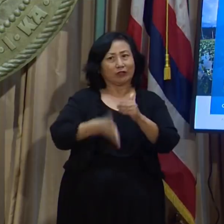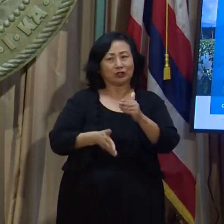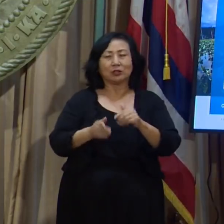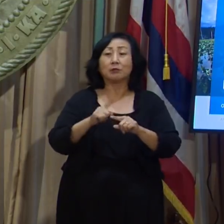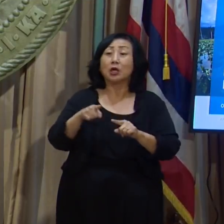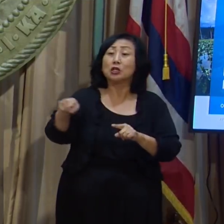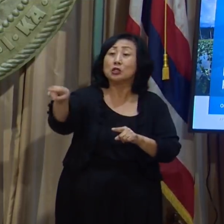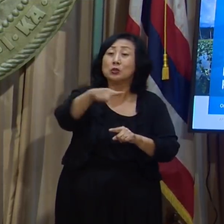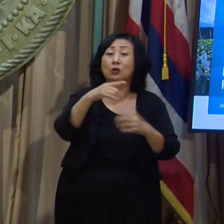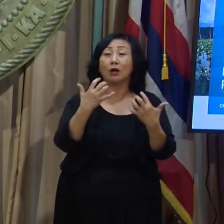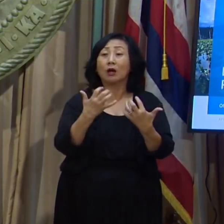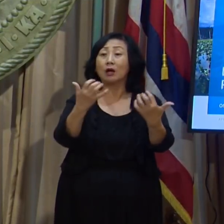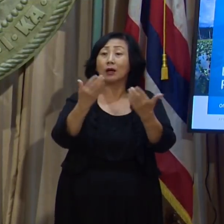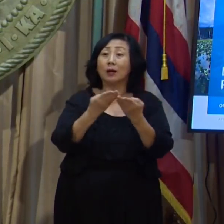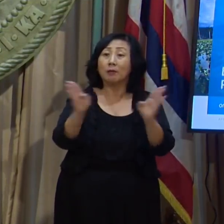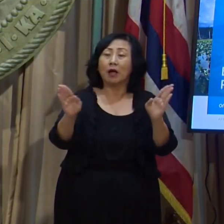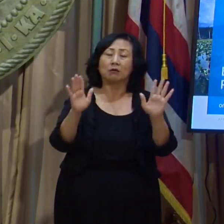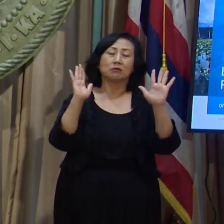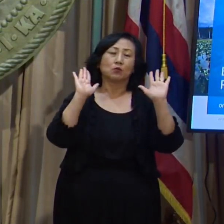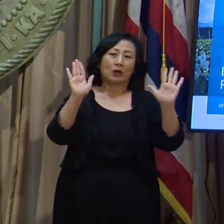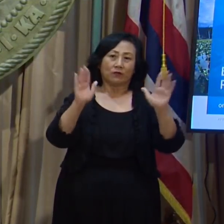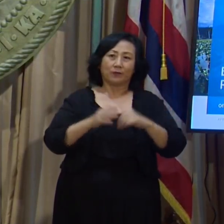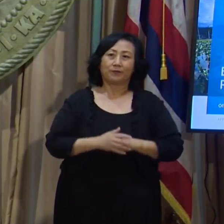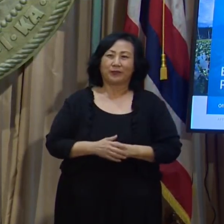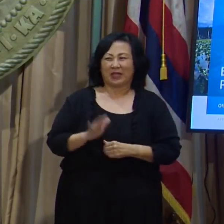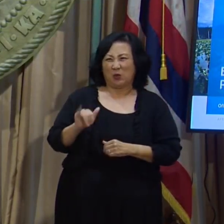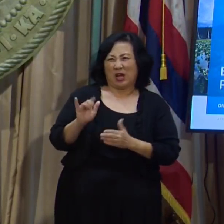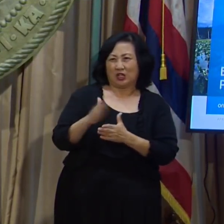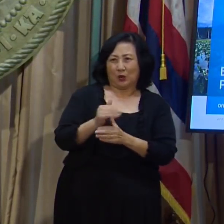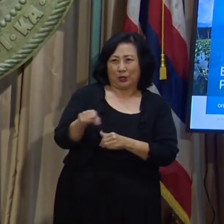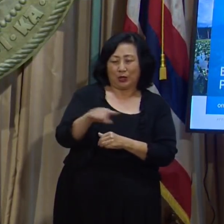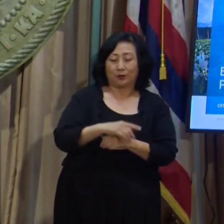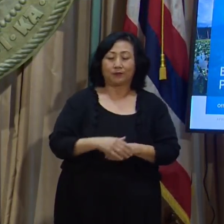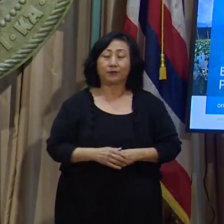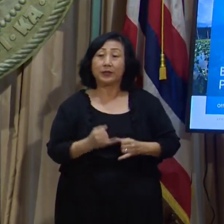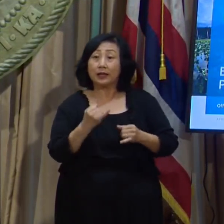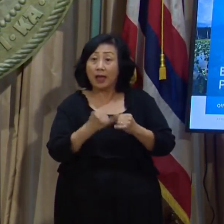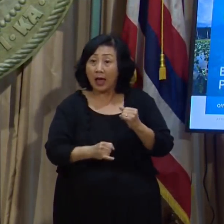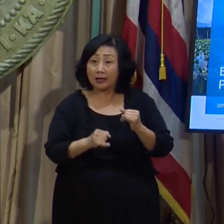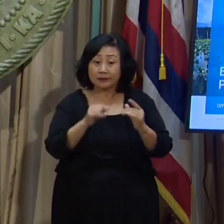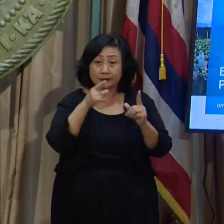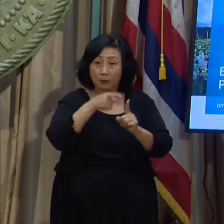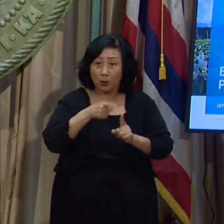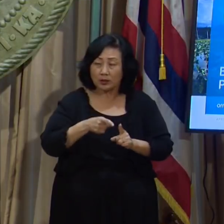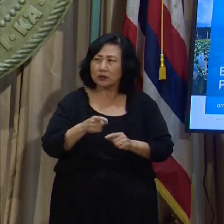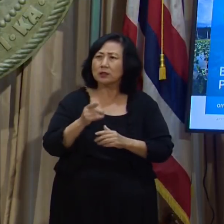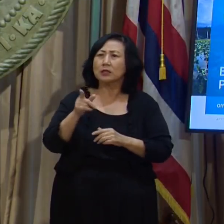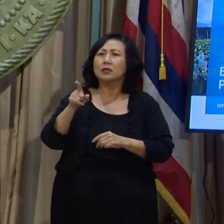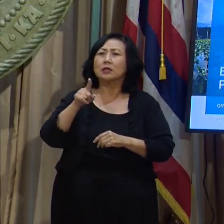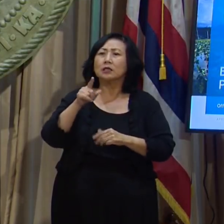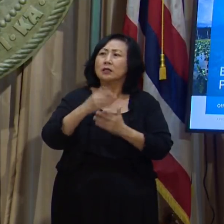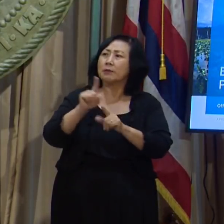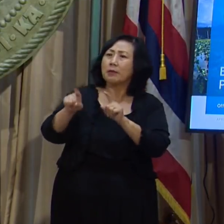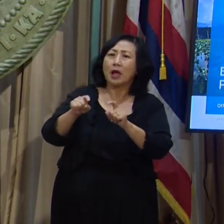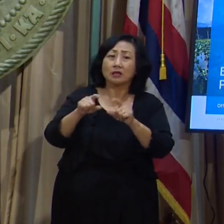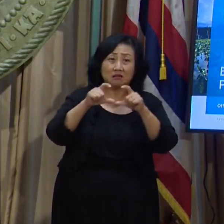THERE IS OBVIOUS CONCERN, STILL, AND WE HAVE A LOT OF PLANNING TO DO WITH ALAN AND OTHERS. BUT YOU HAVE DONE SOMETHING EXTRAORDINARY.